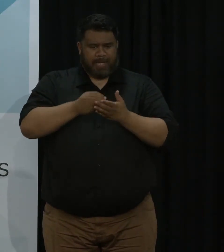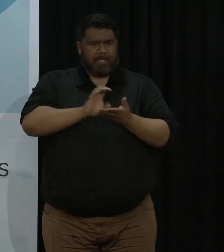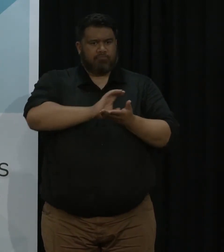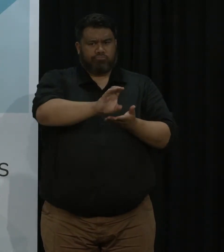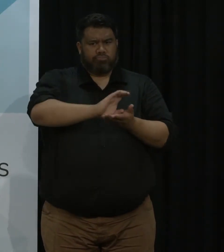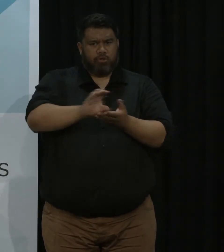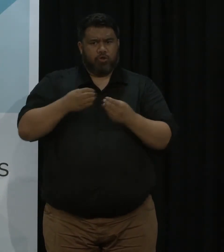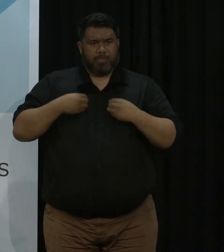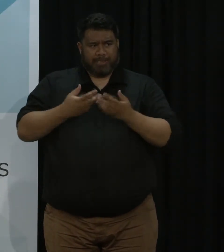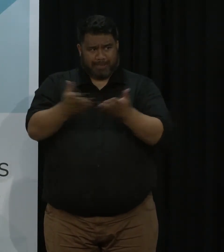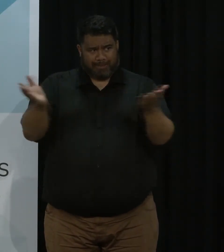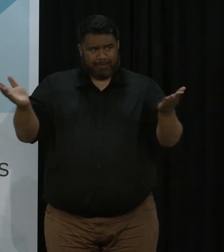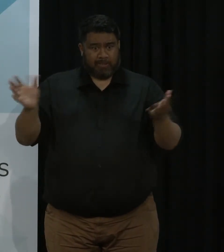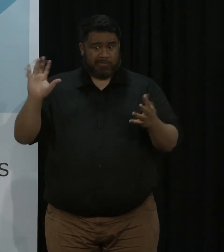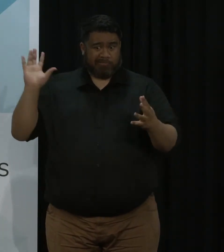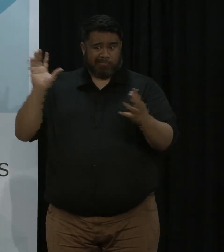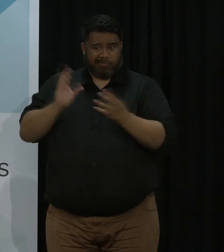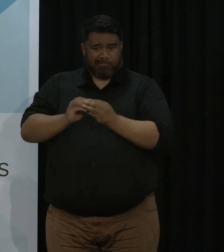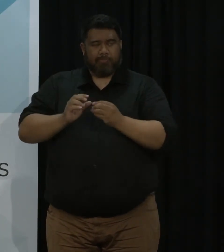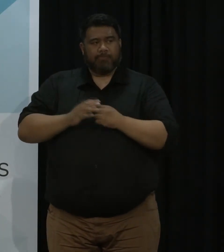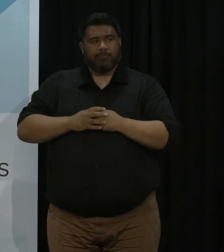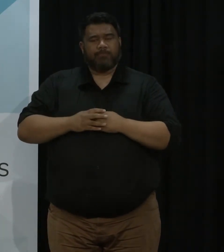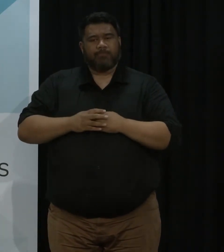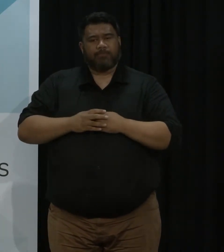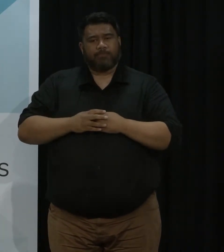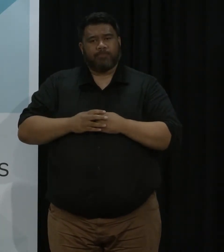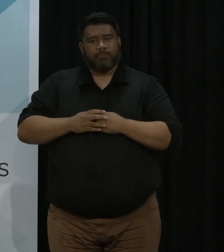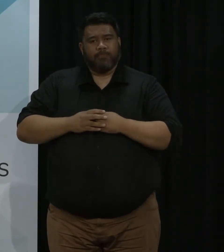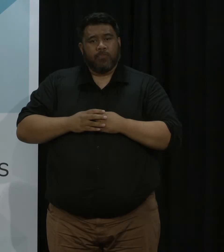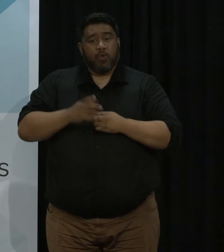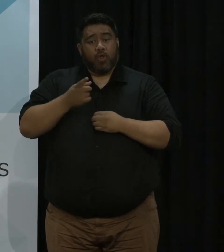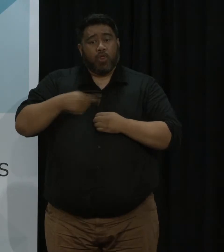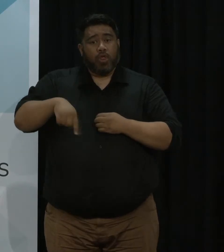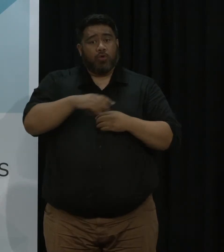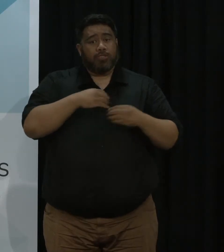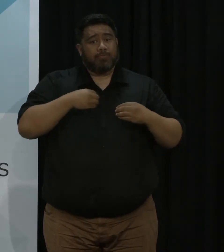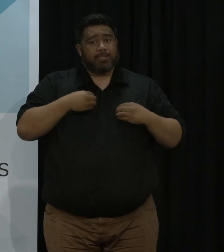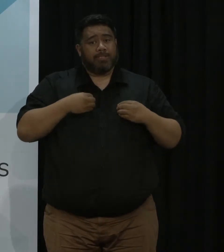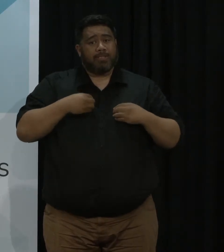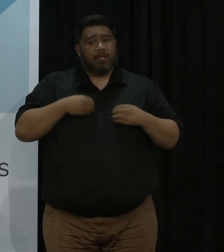my view. Of the money that was paid